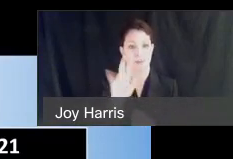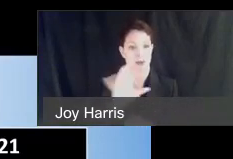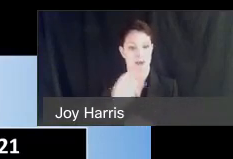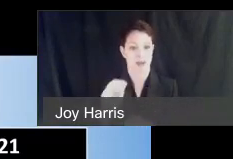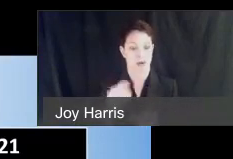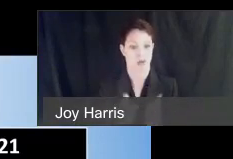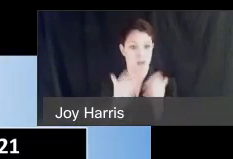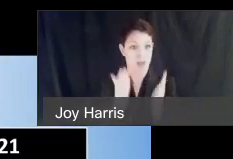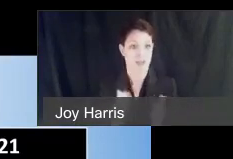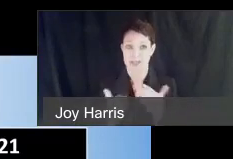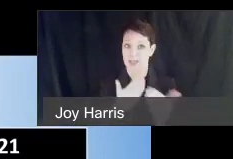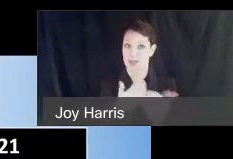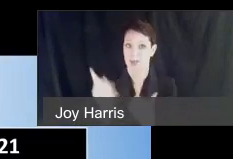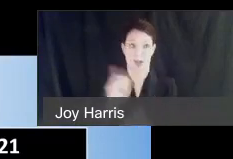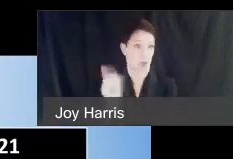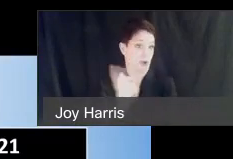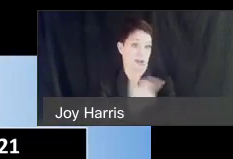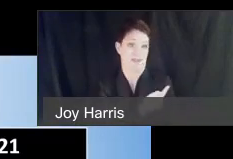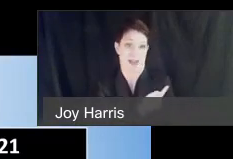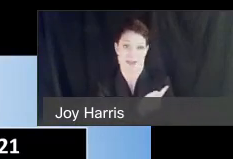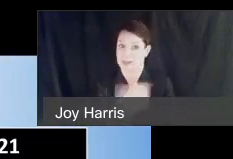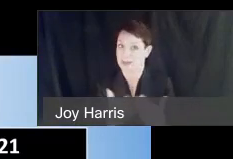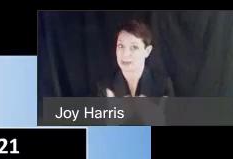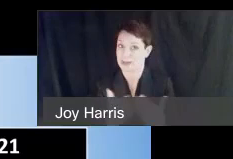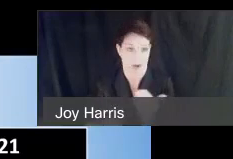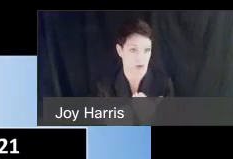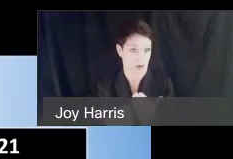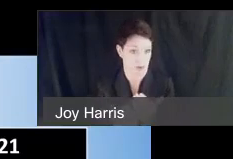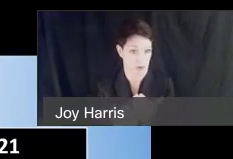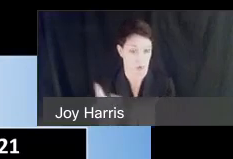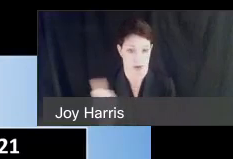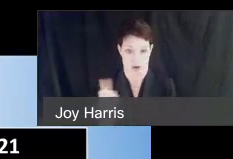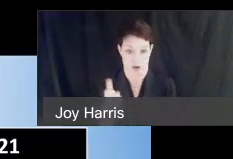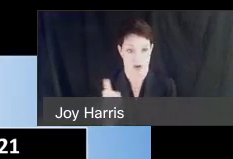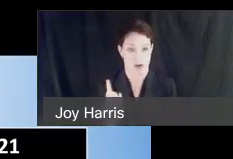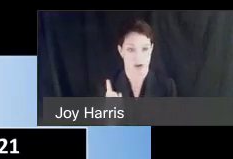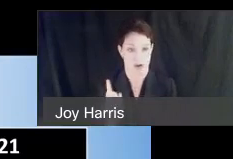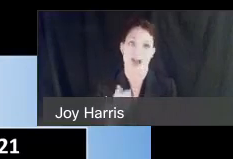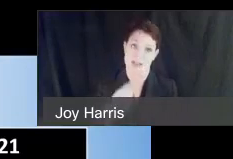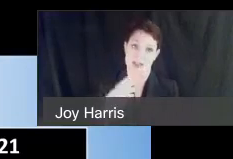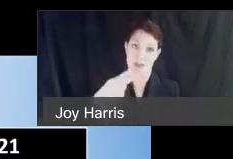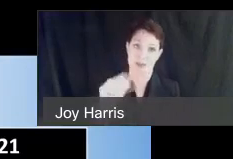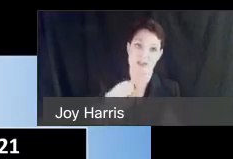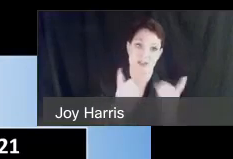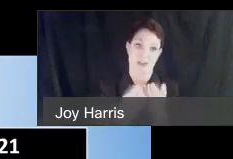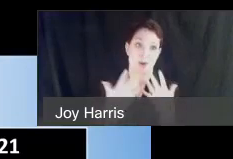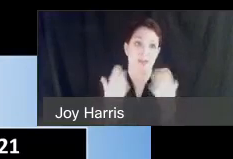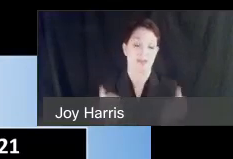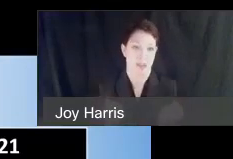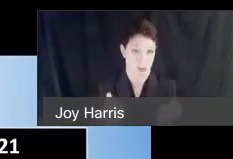they've been vaccinated, we have, or I should say, the Pennsylvania Department of Health has record